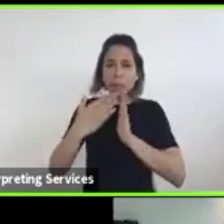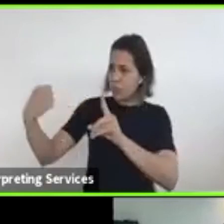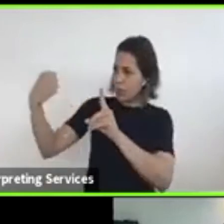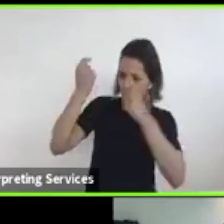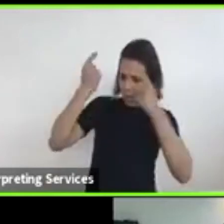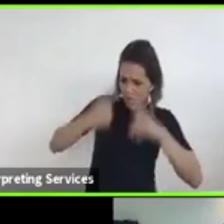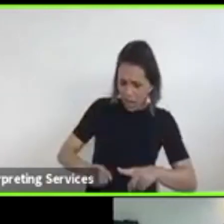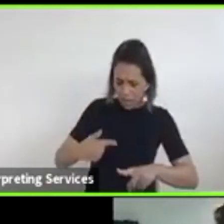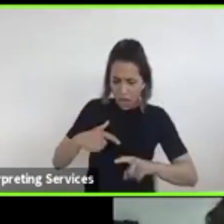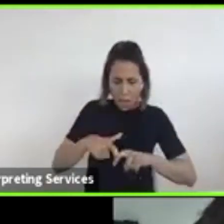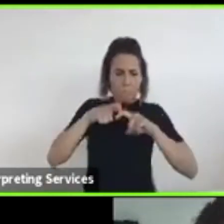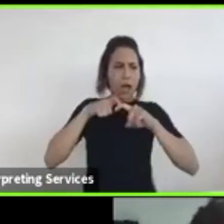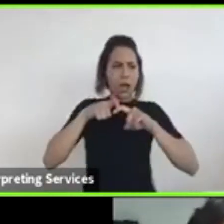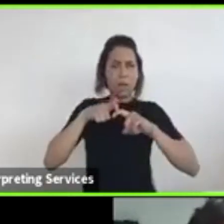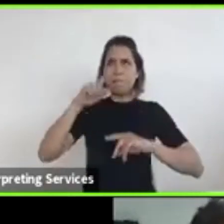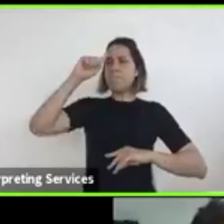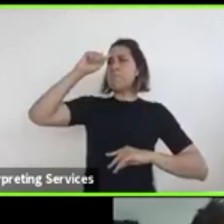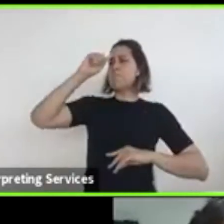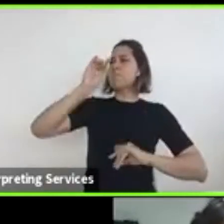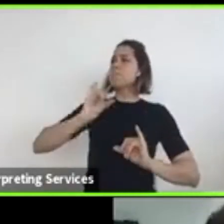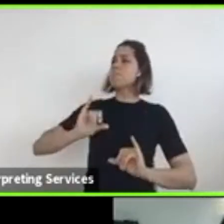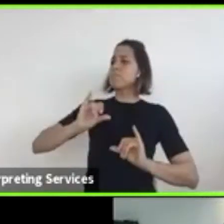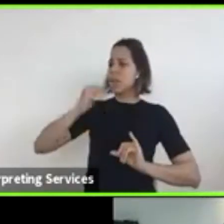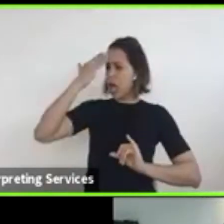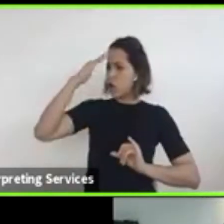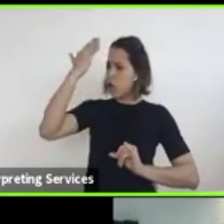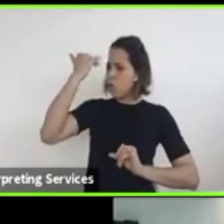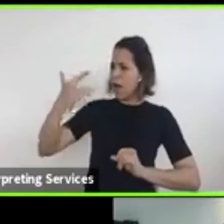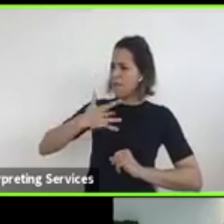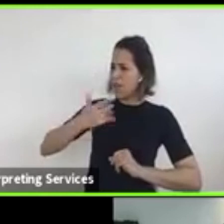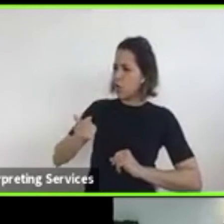THAT PAUSE, MAYBE I DON'T KNOW WHY THERE'S A REJECTION TO SOMETHING, AND IT'S NOT UNTIL